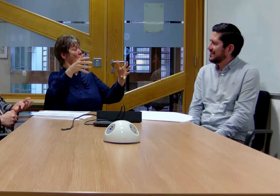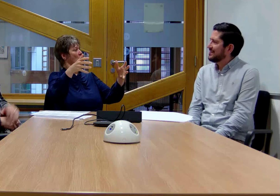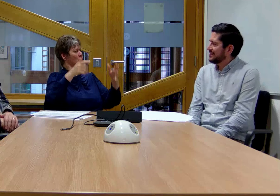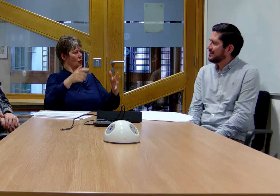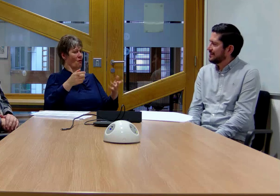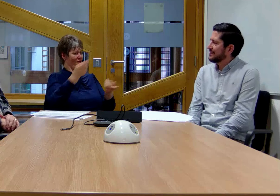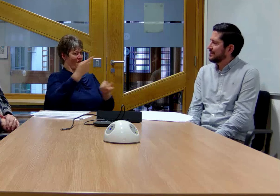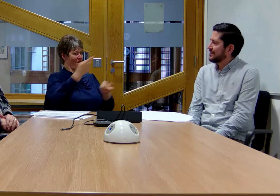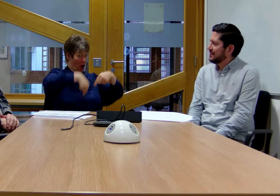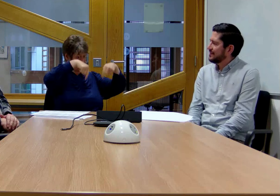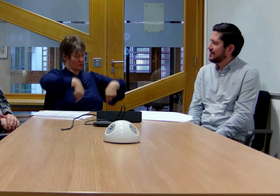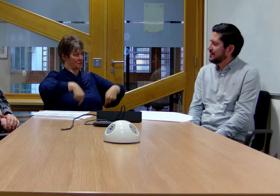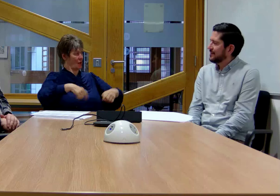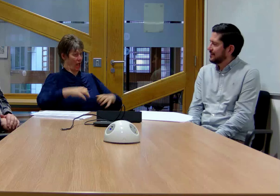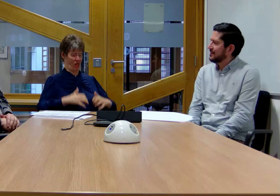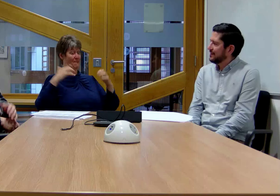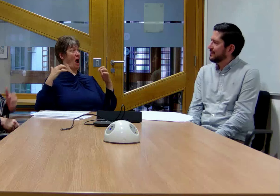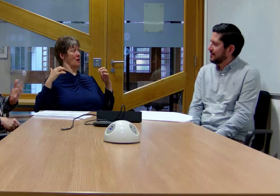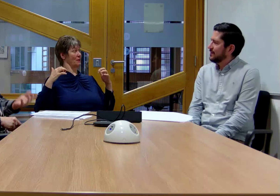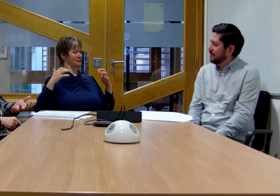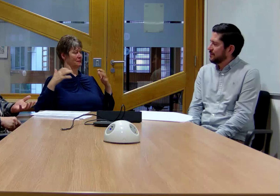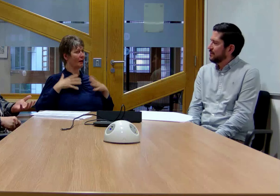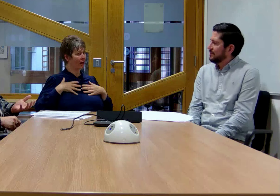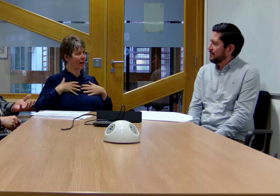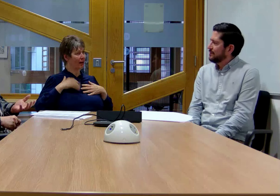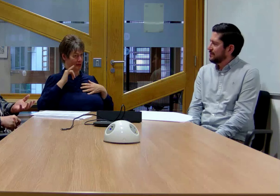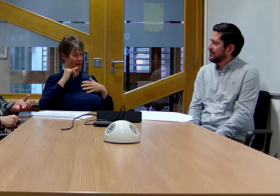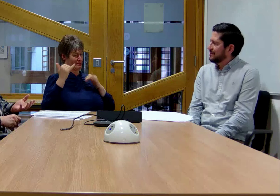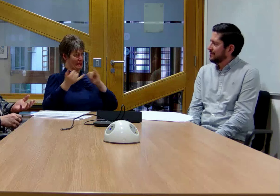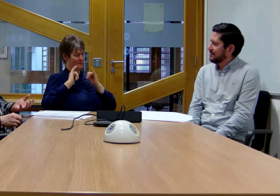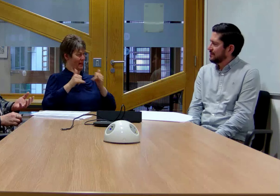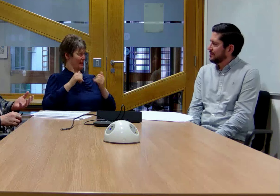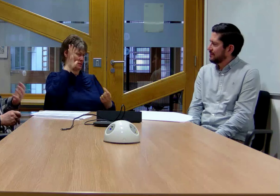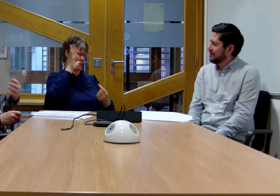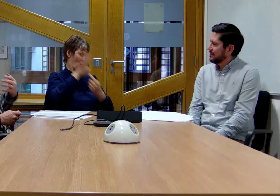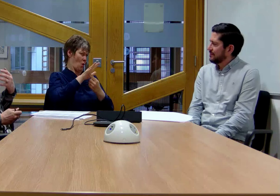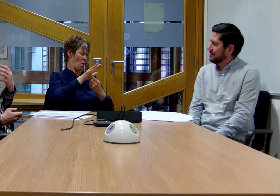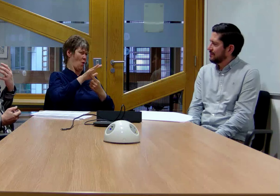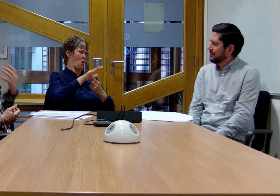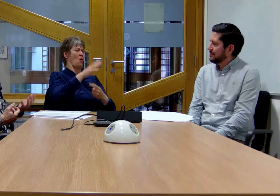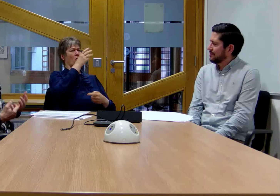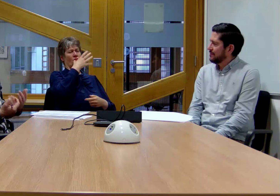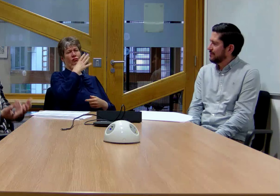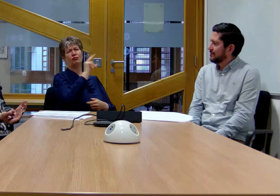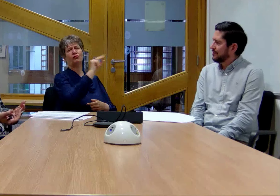interesting thing for us working in the Parliament because sometimes the most fluent users are